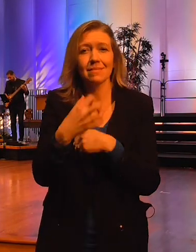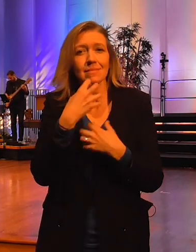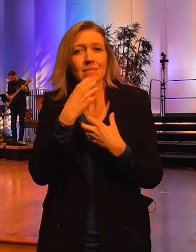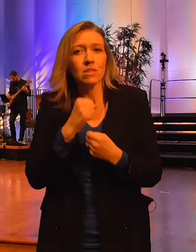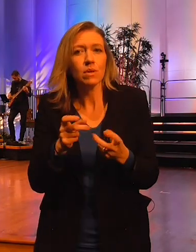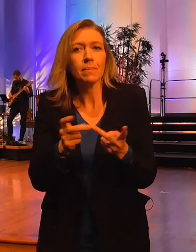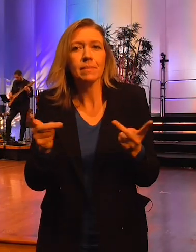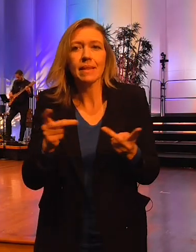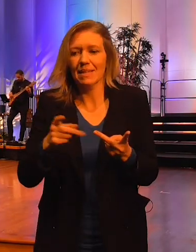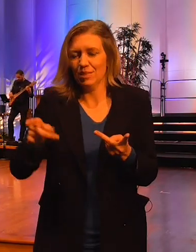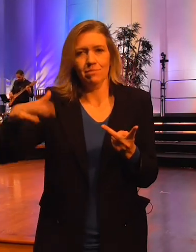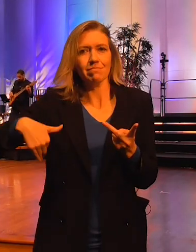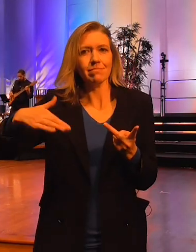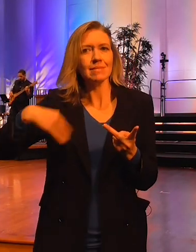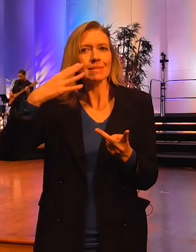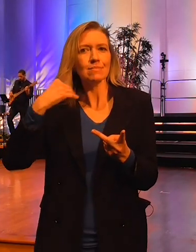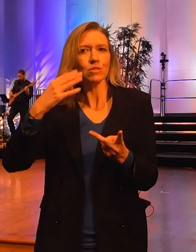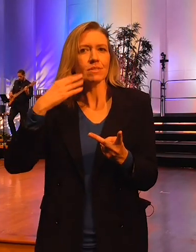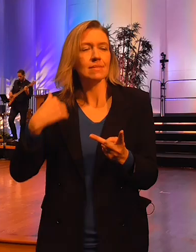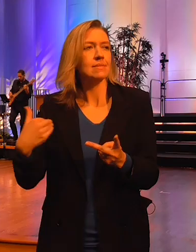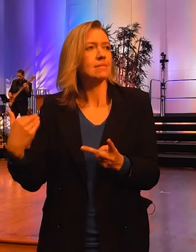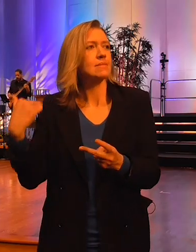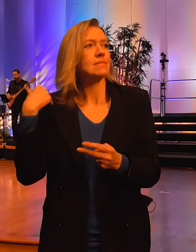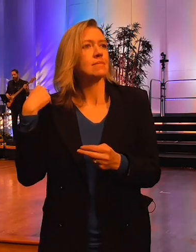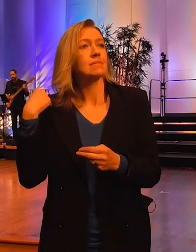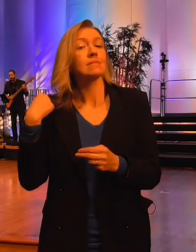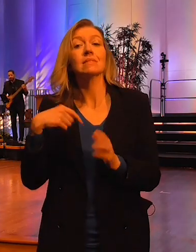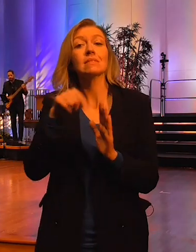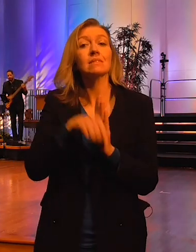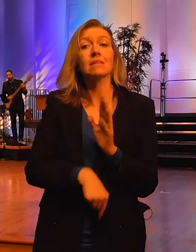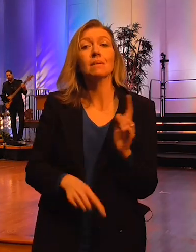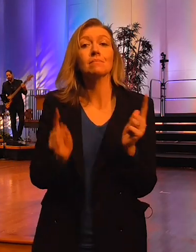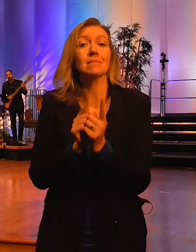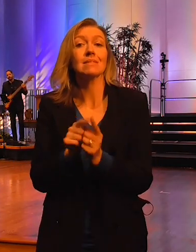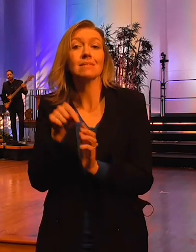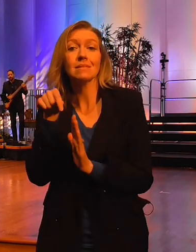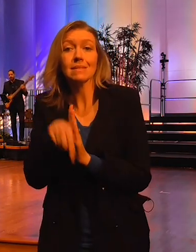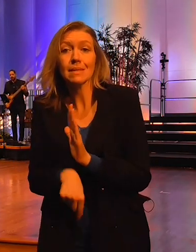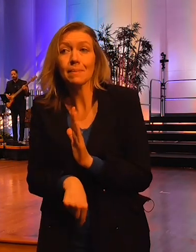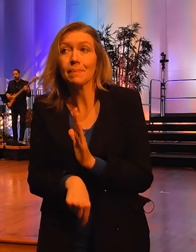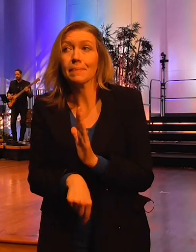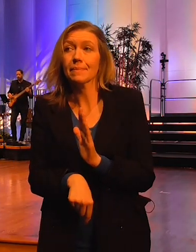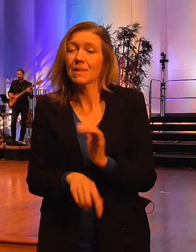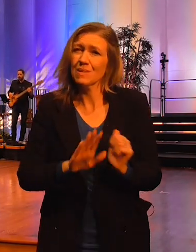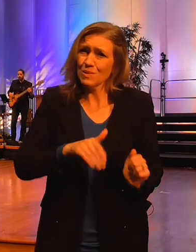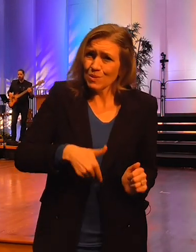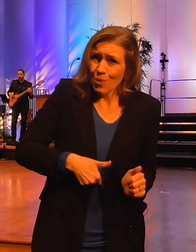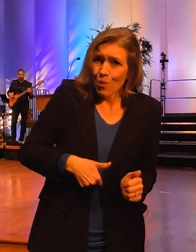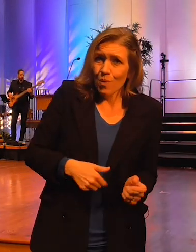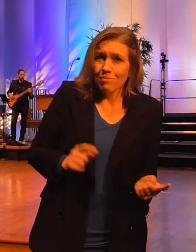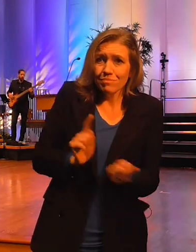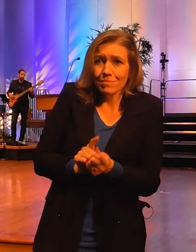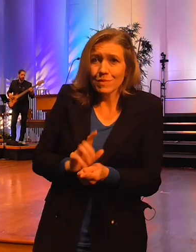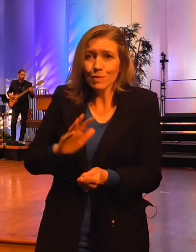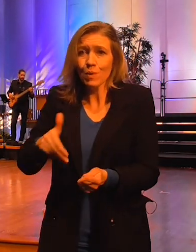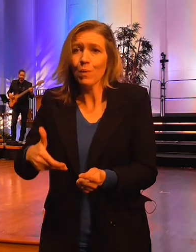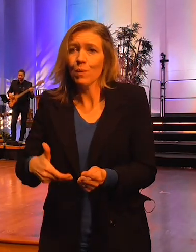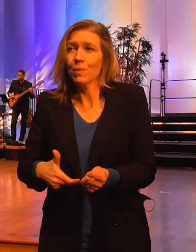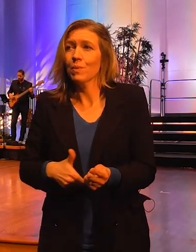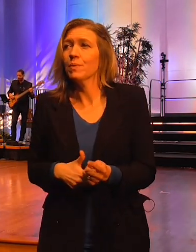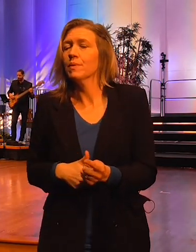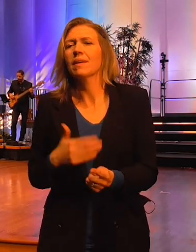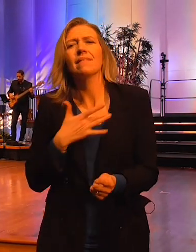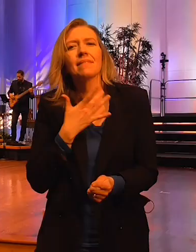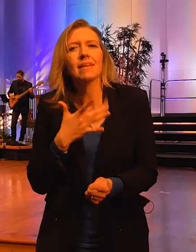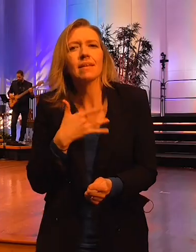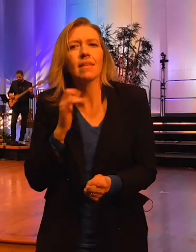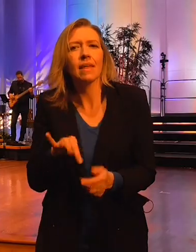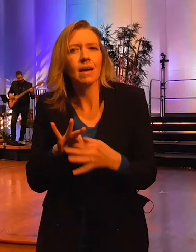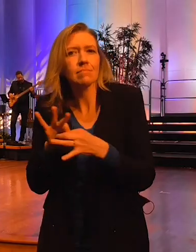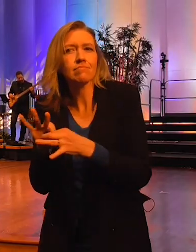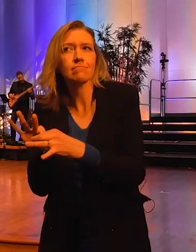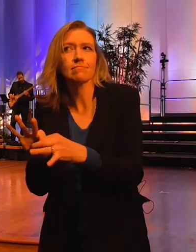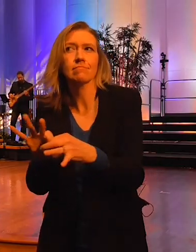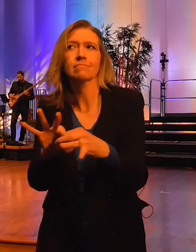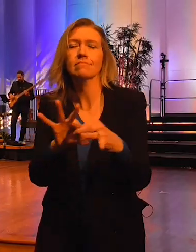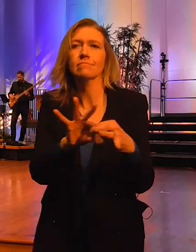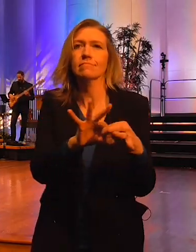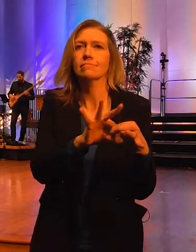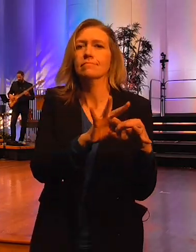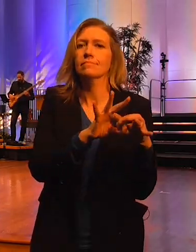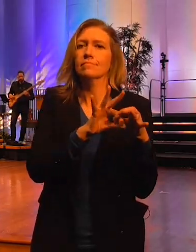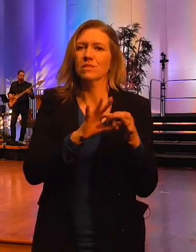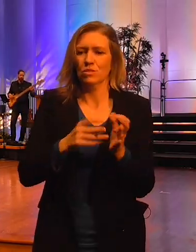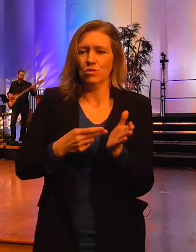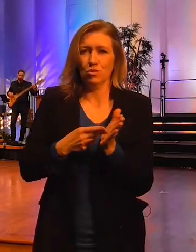gone before where deep meets deep soul to soul feel that connection as a Tru and I